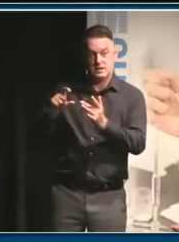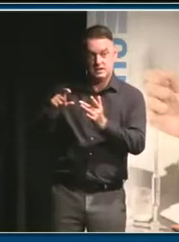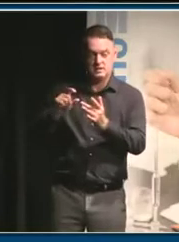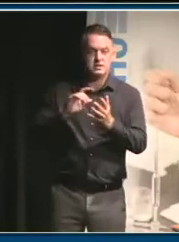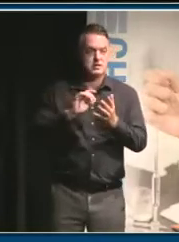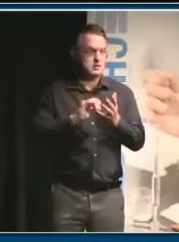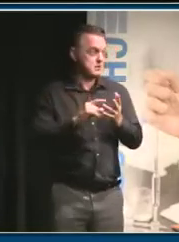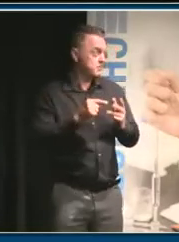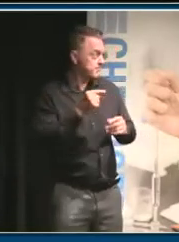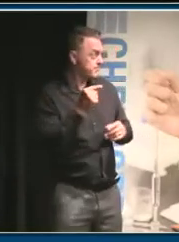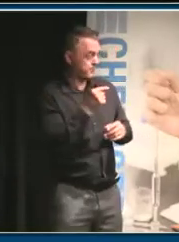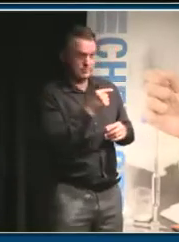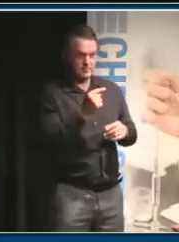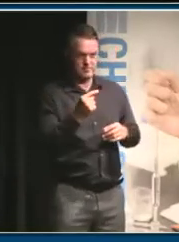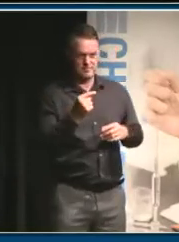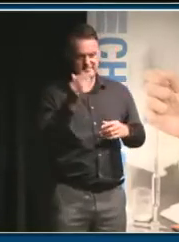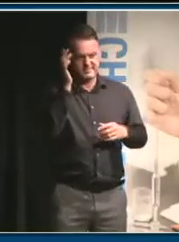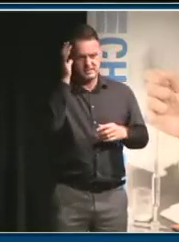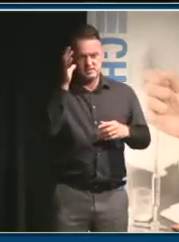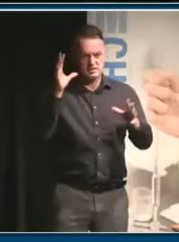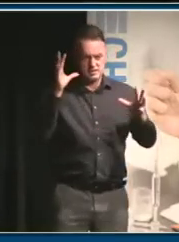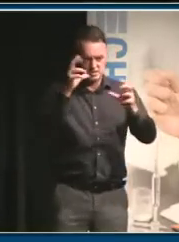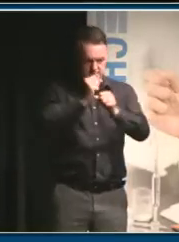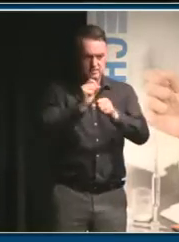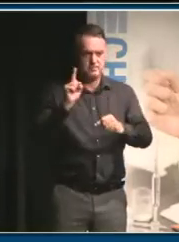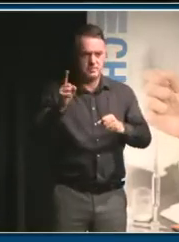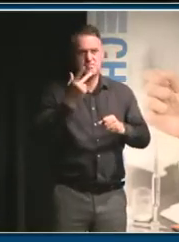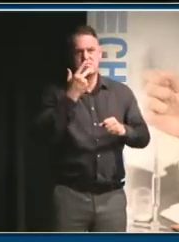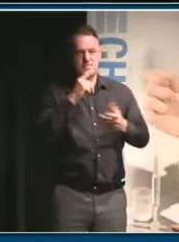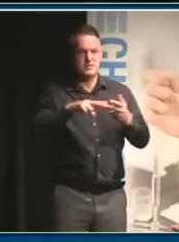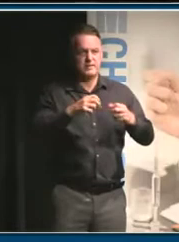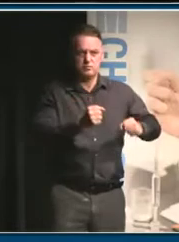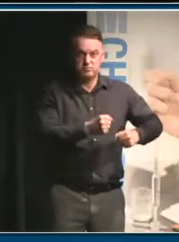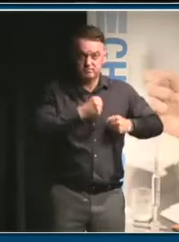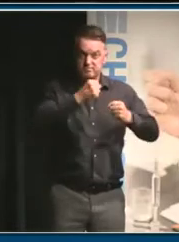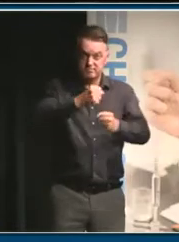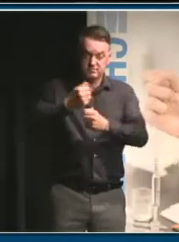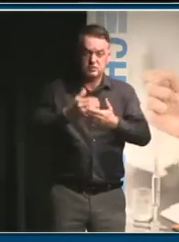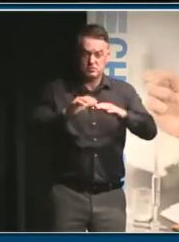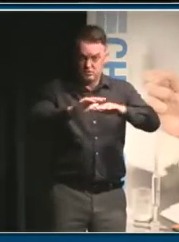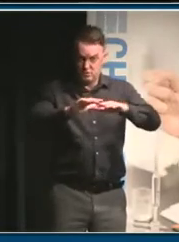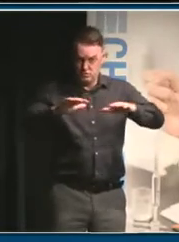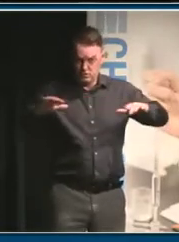this is a silly oversimplification but imagine a rowboat on the ocean and when the sun comes out